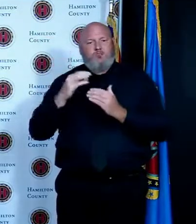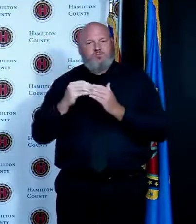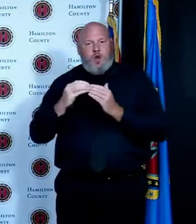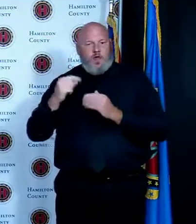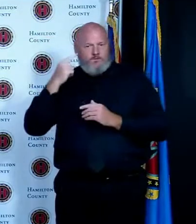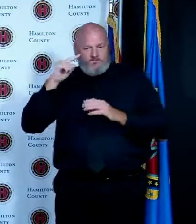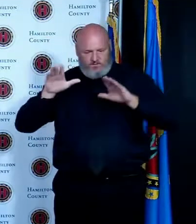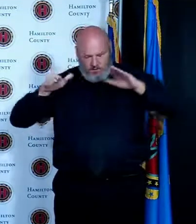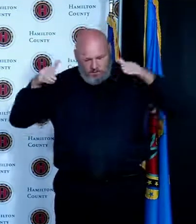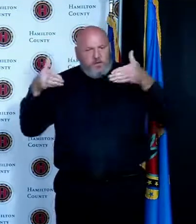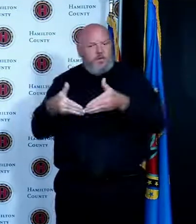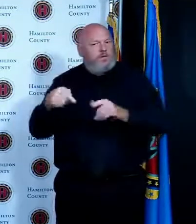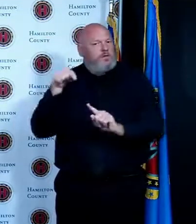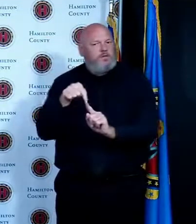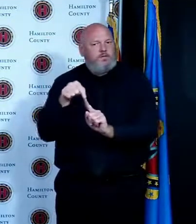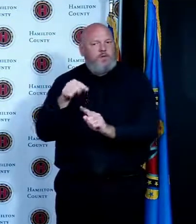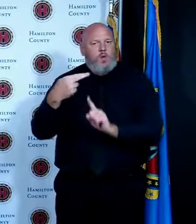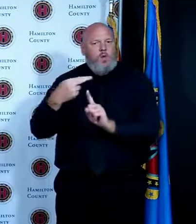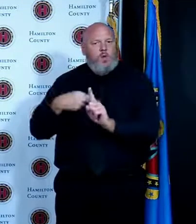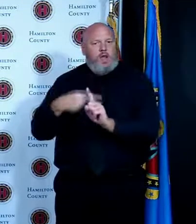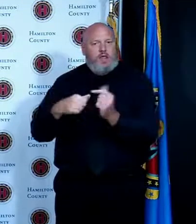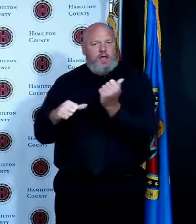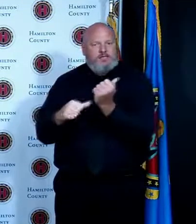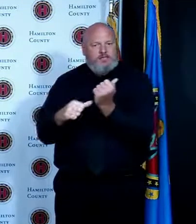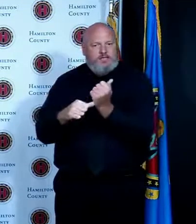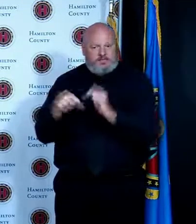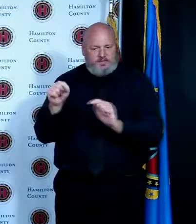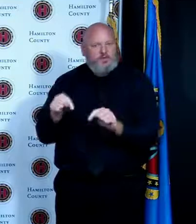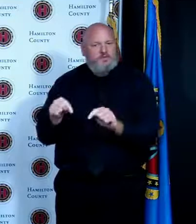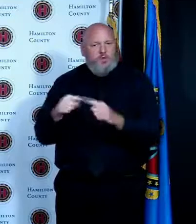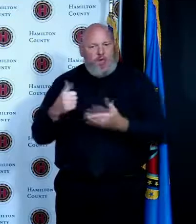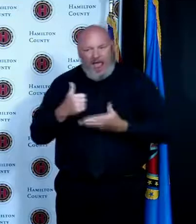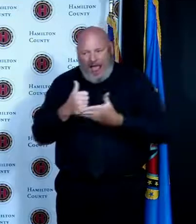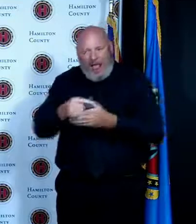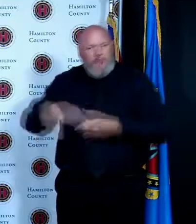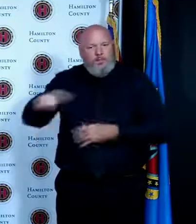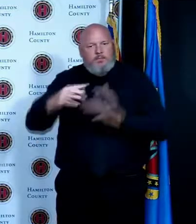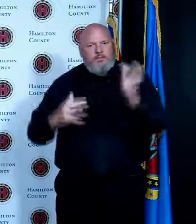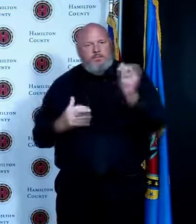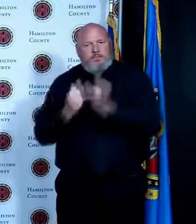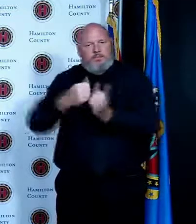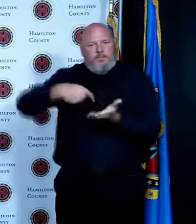related to the eviction prevention work that's going on over in the courthouse